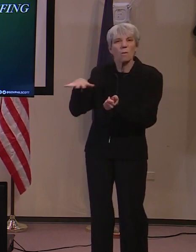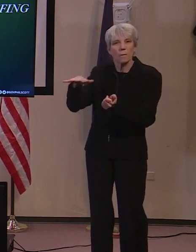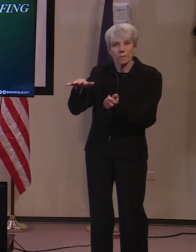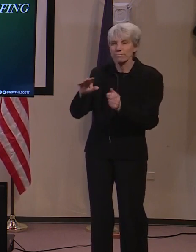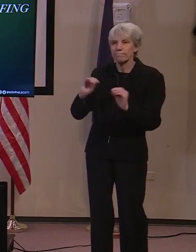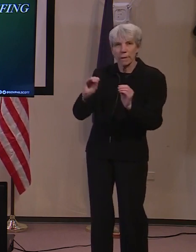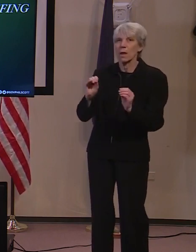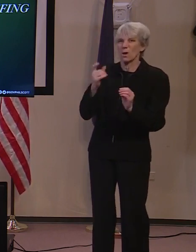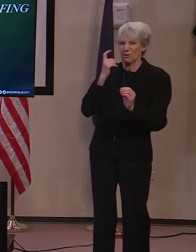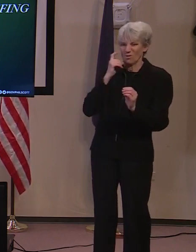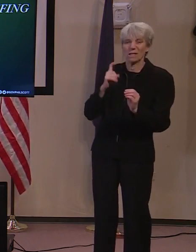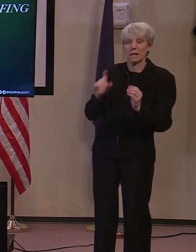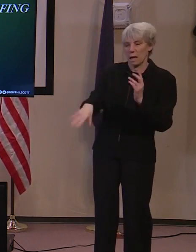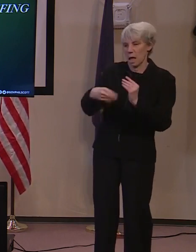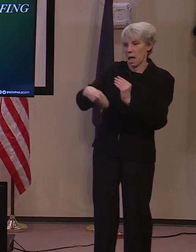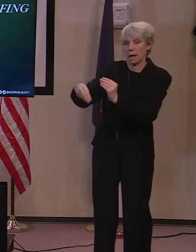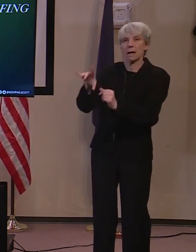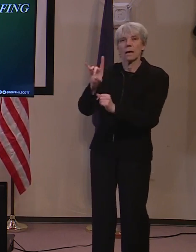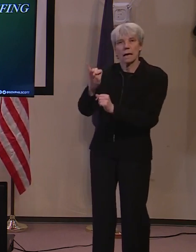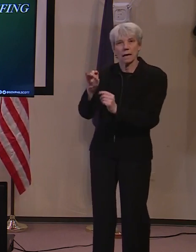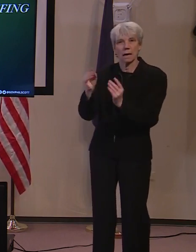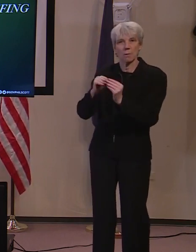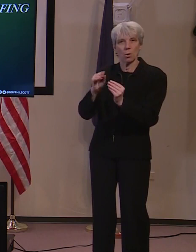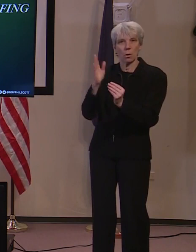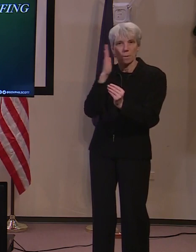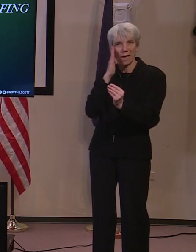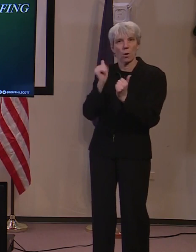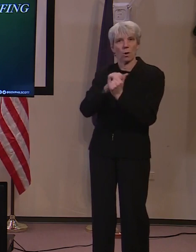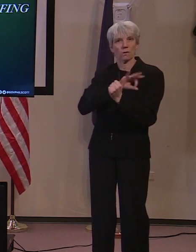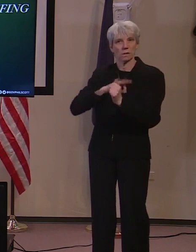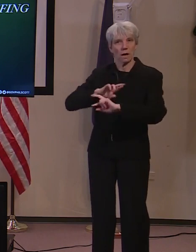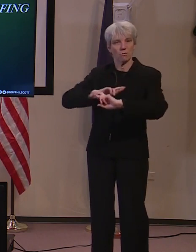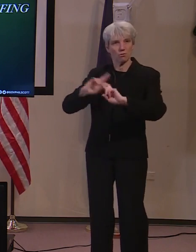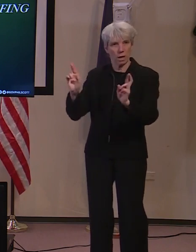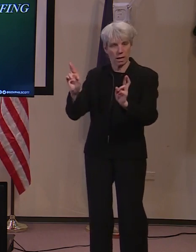additional agreement for a total of 39 more beds in three long term care